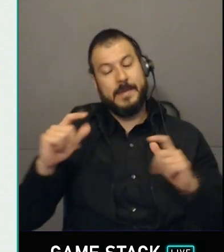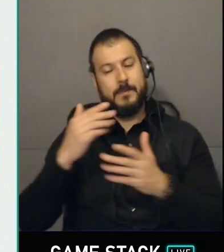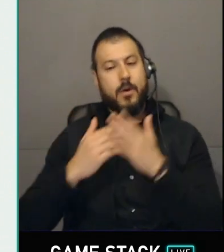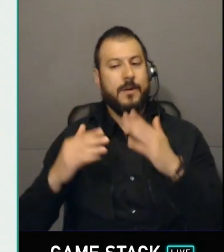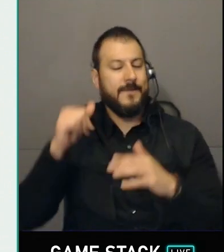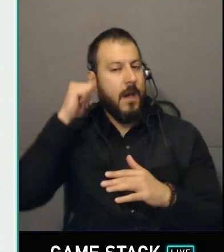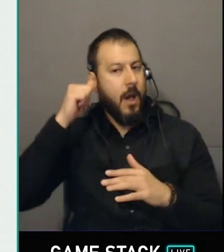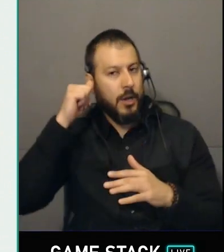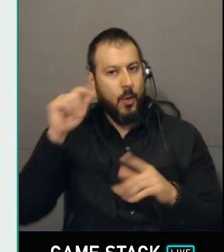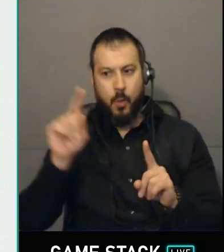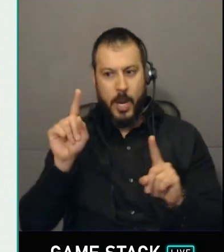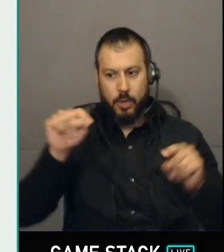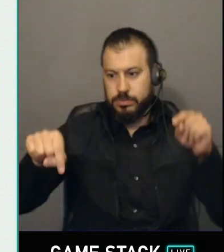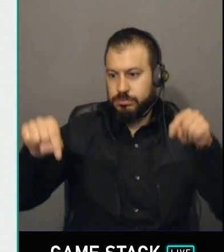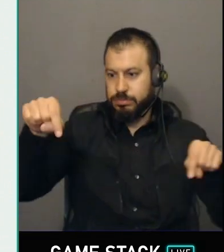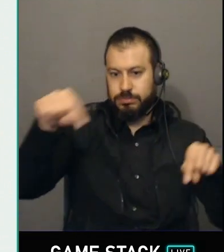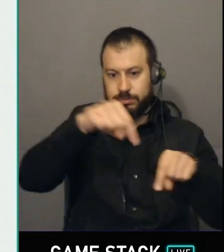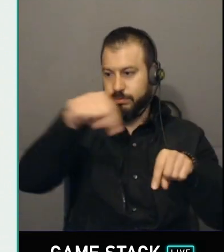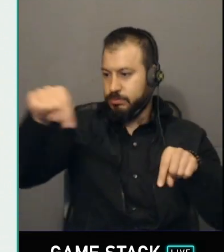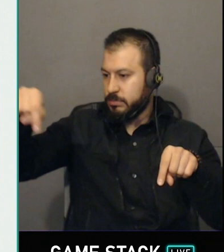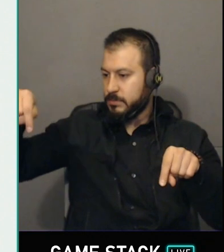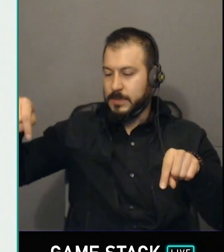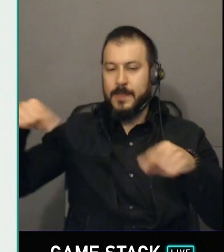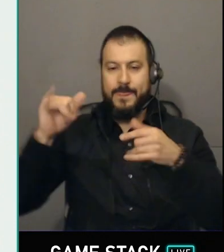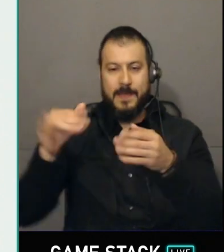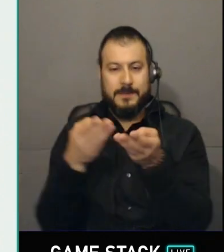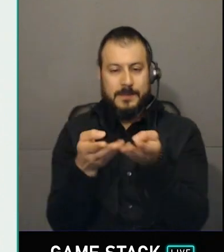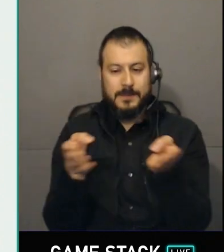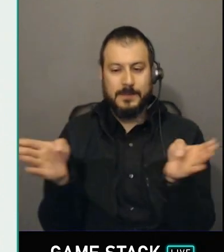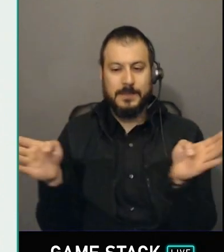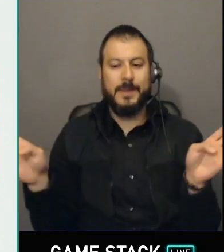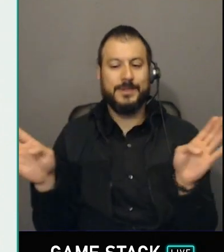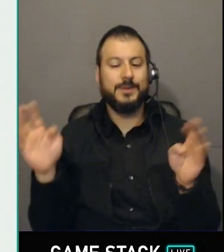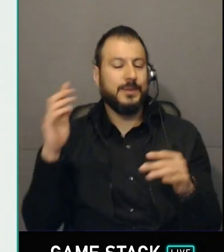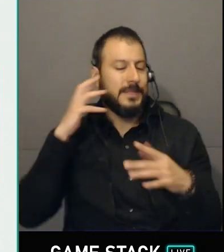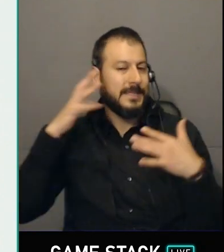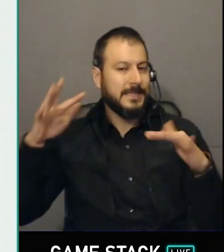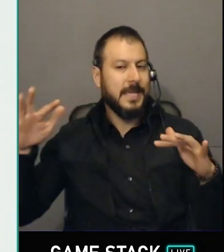Spatial sound allowed us to have sounds that had